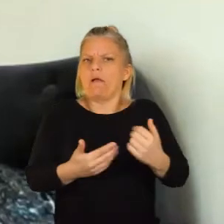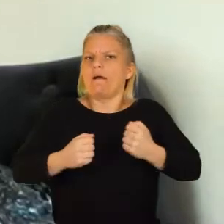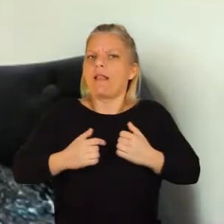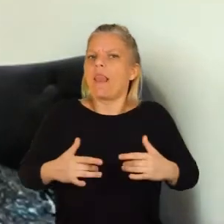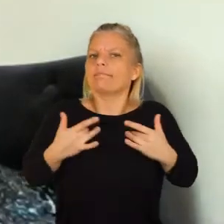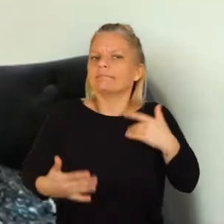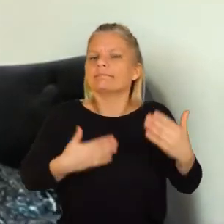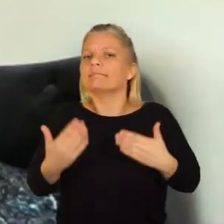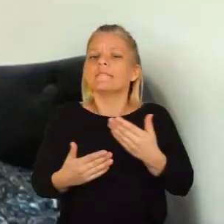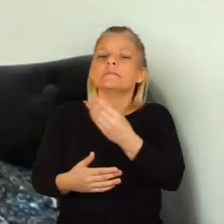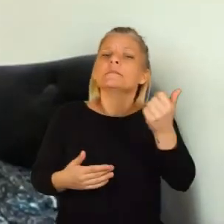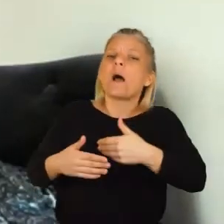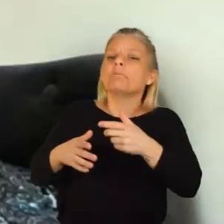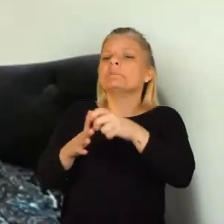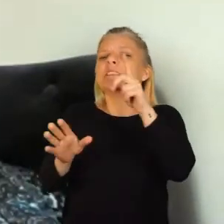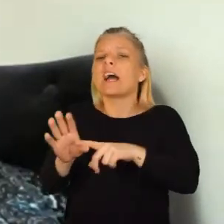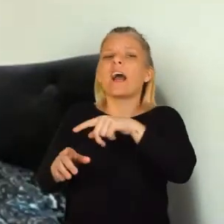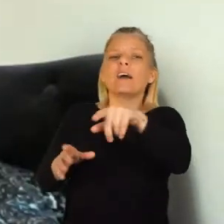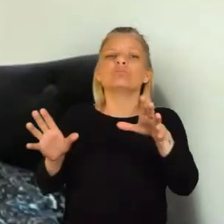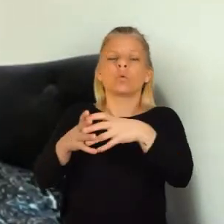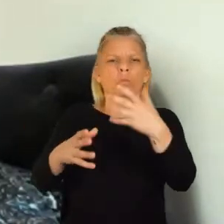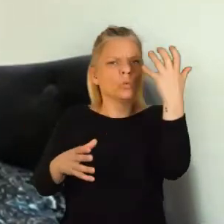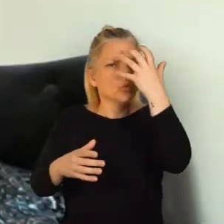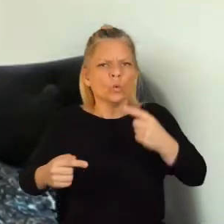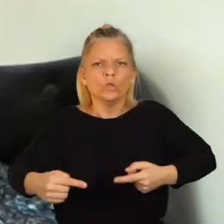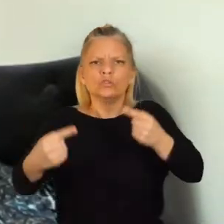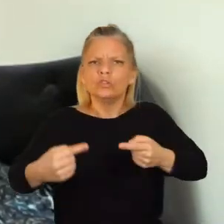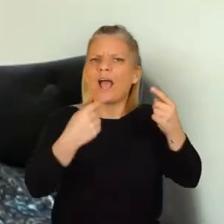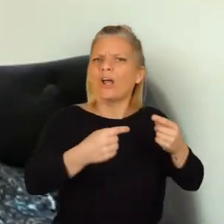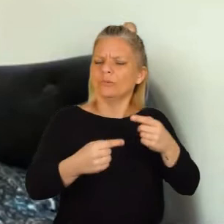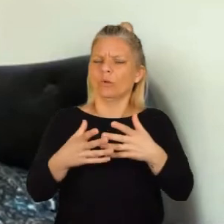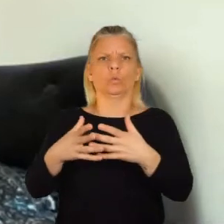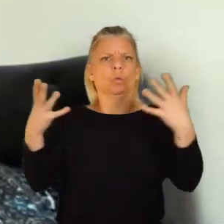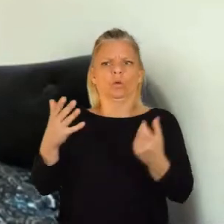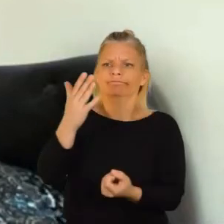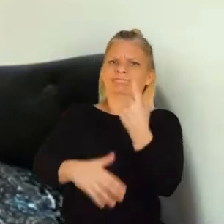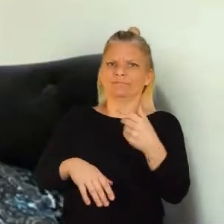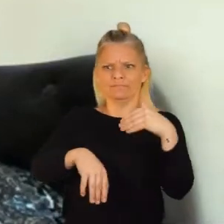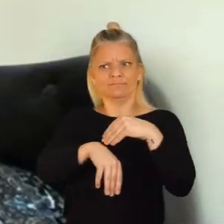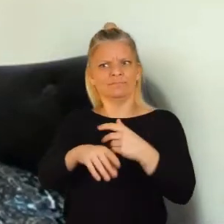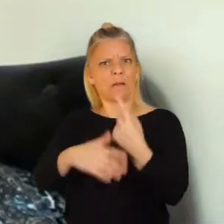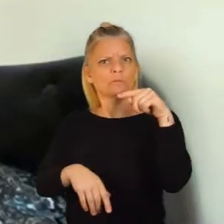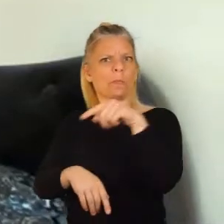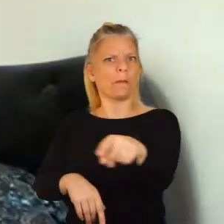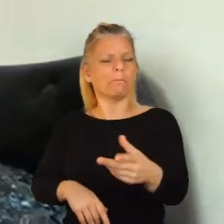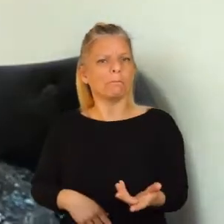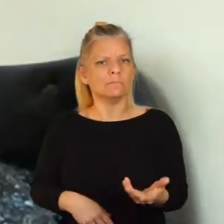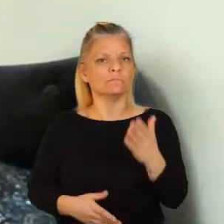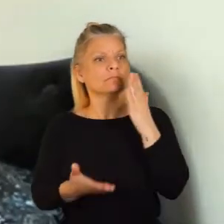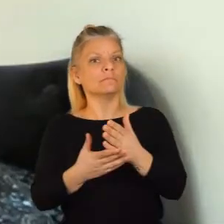and I think some days groups have challenges and they can be really big things happen in